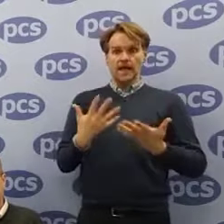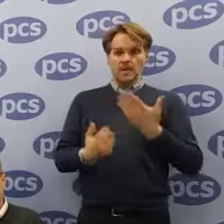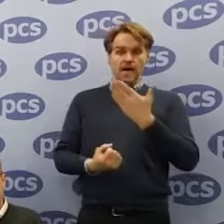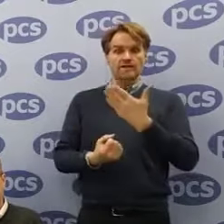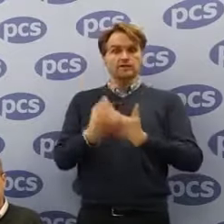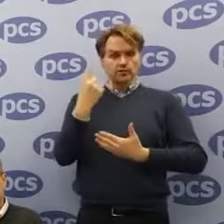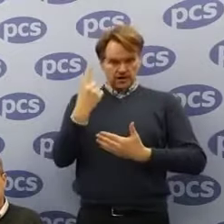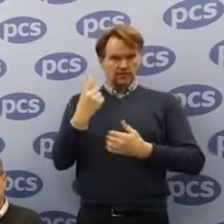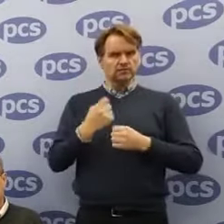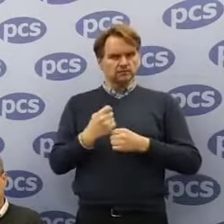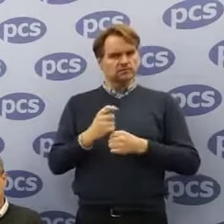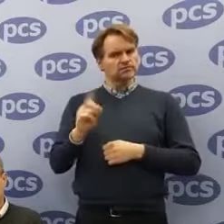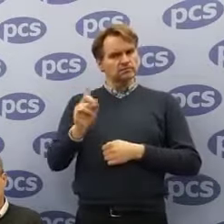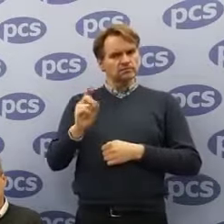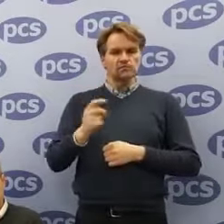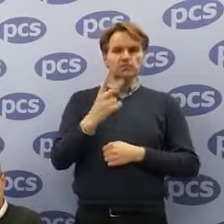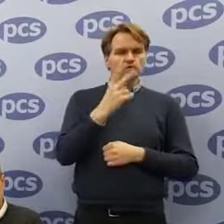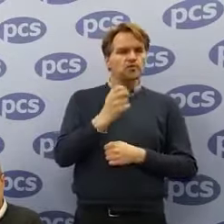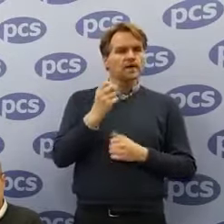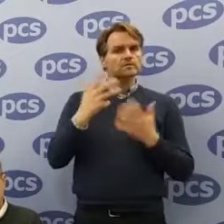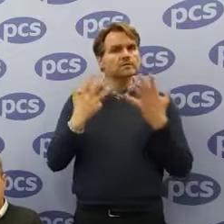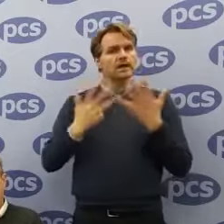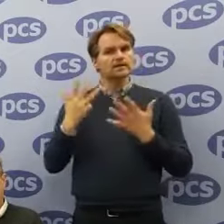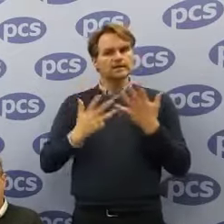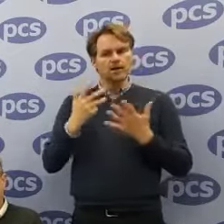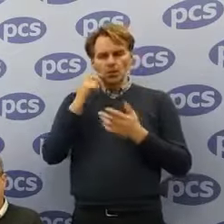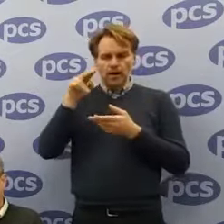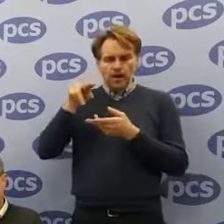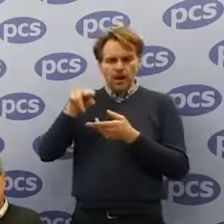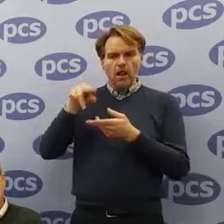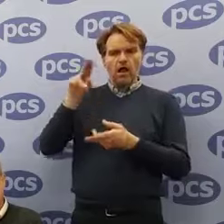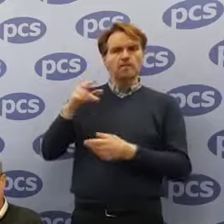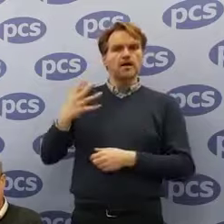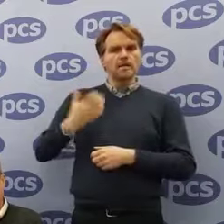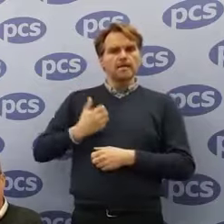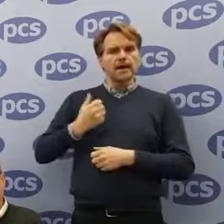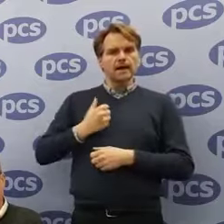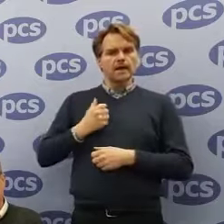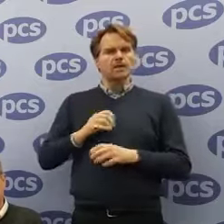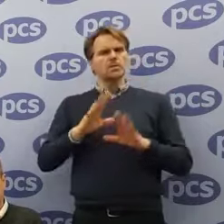2019 the year we actually win on pay and we arrest the pay decline our members